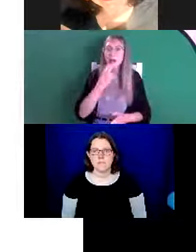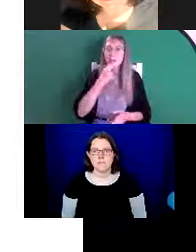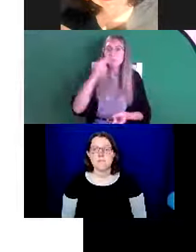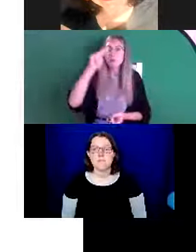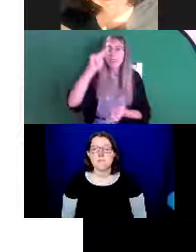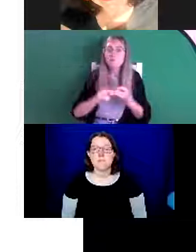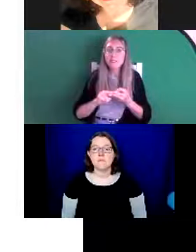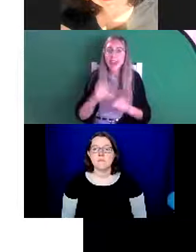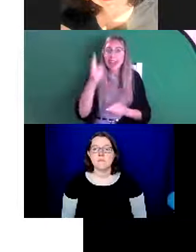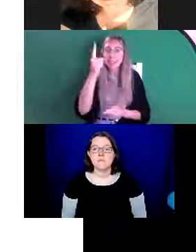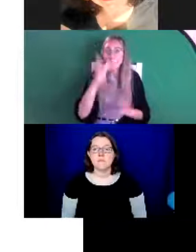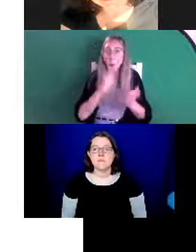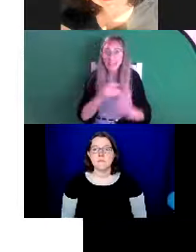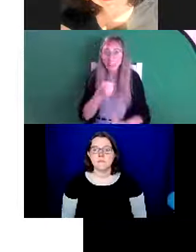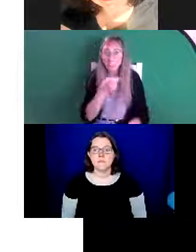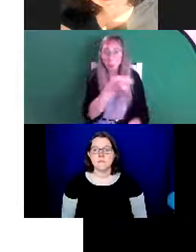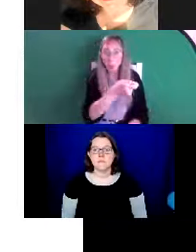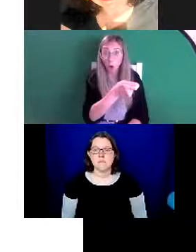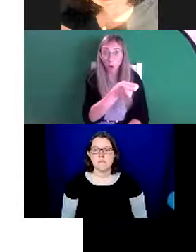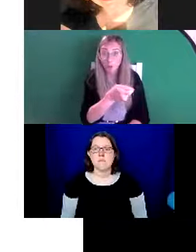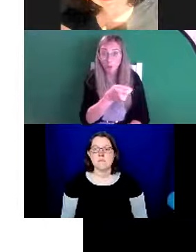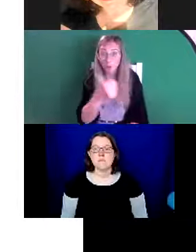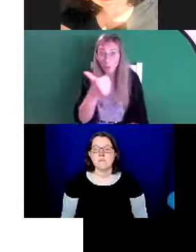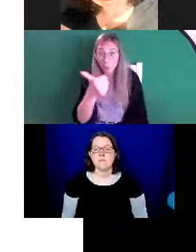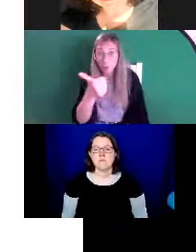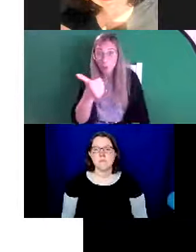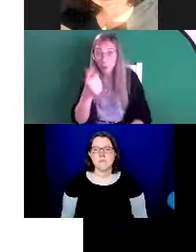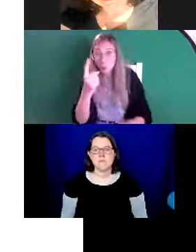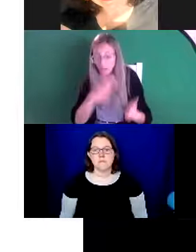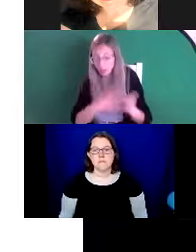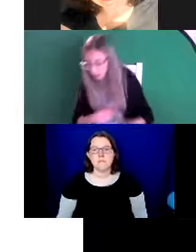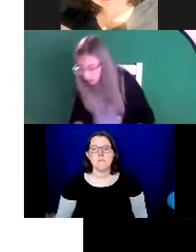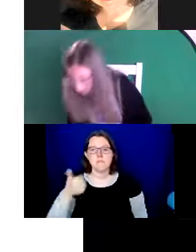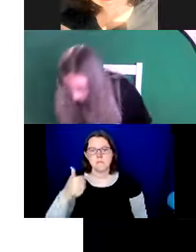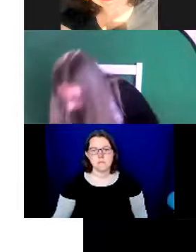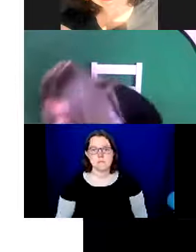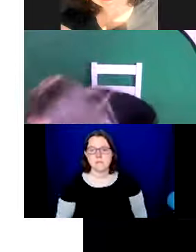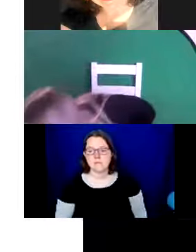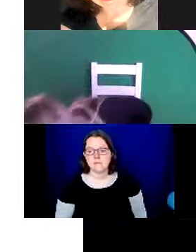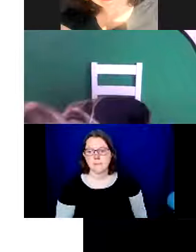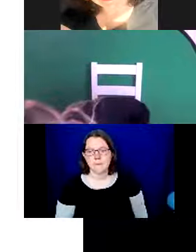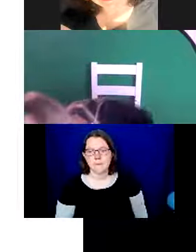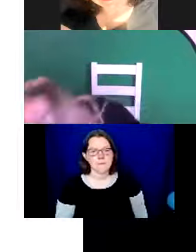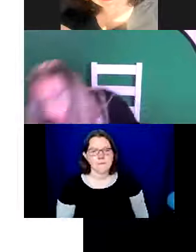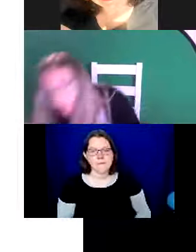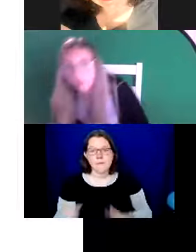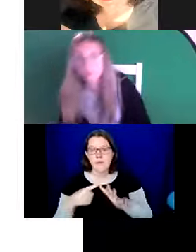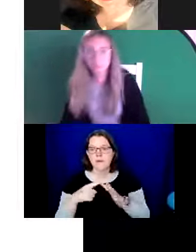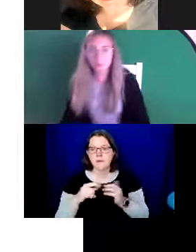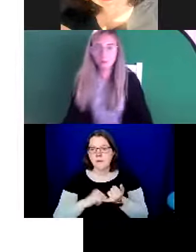hello esther hello any questions sorry about that i'm just trying to look at my emails and um